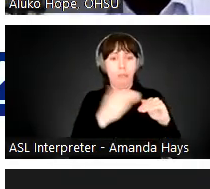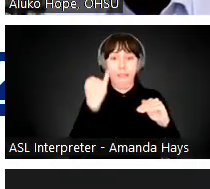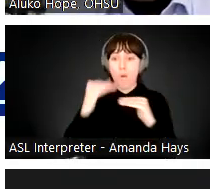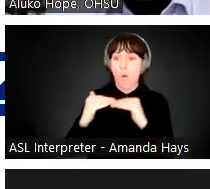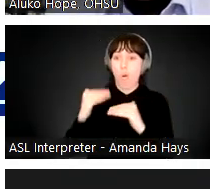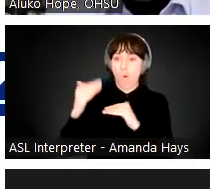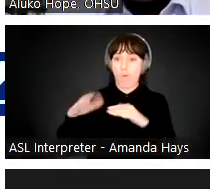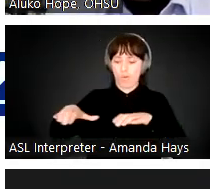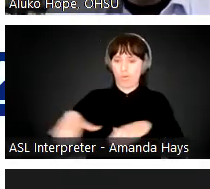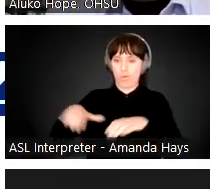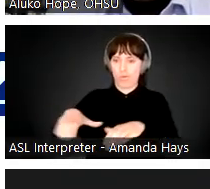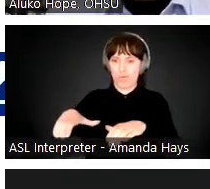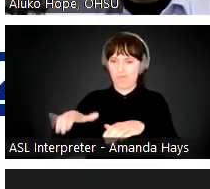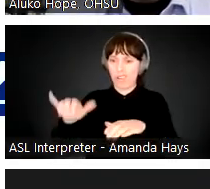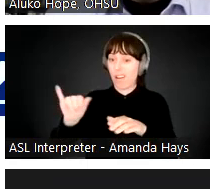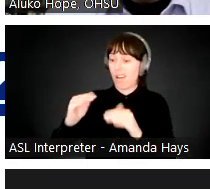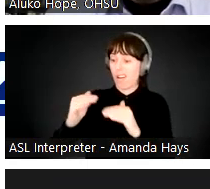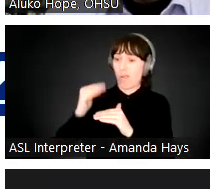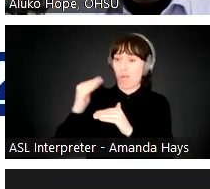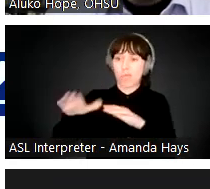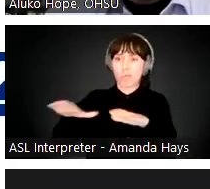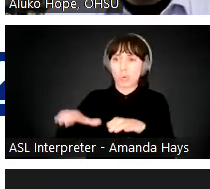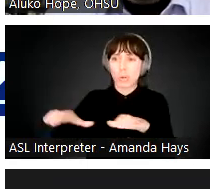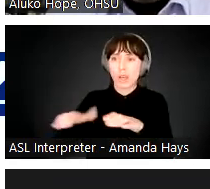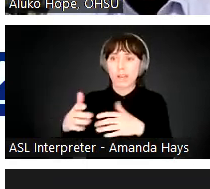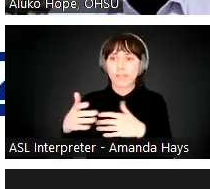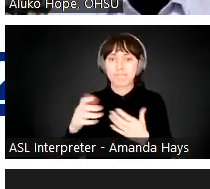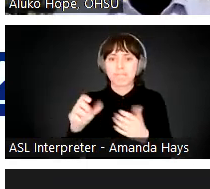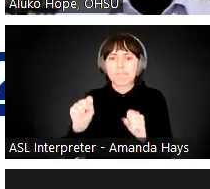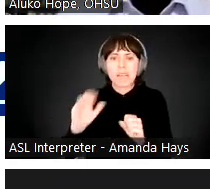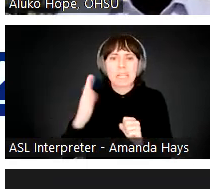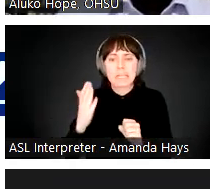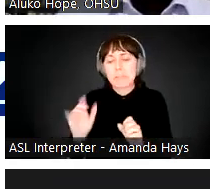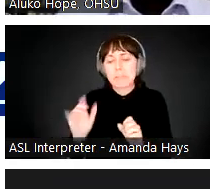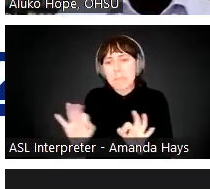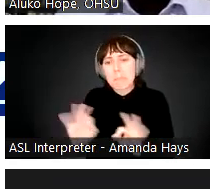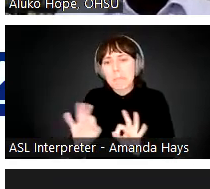overdoing can be quite a little, but